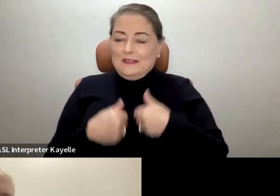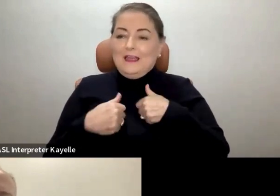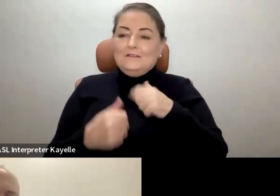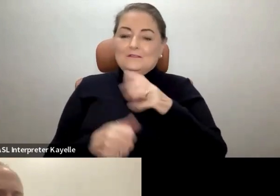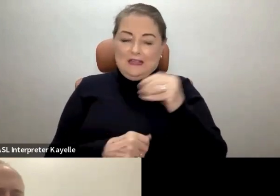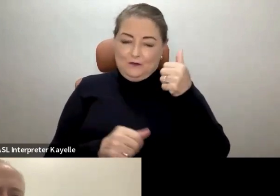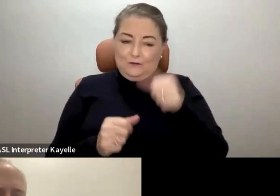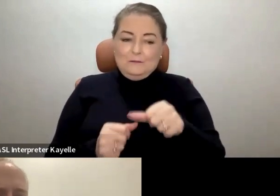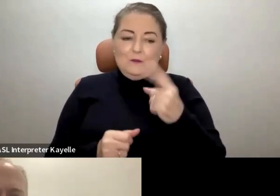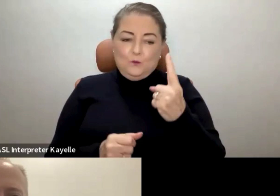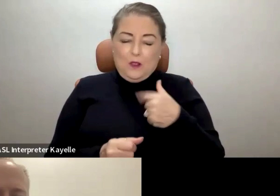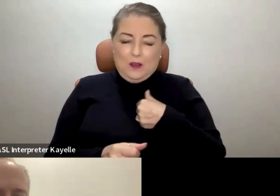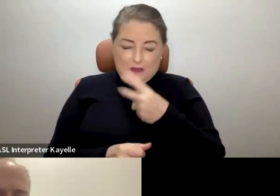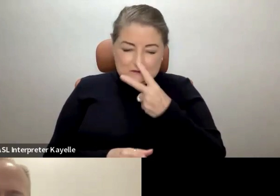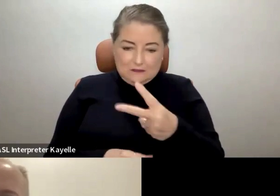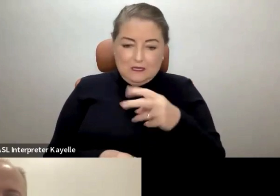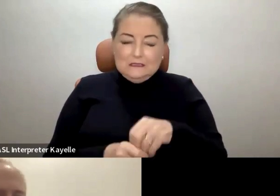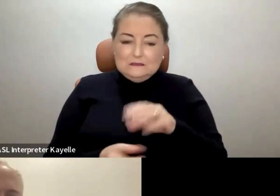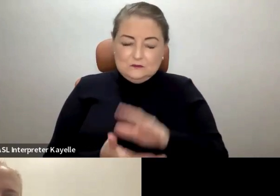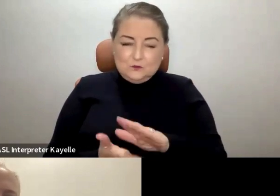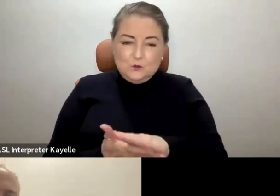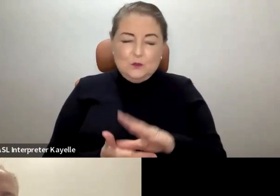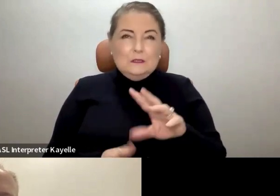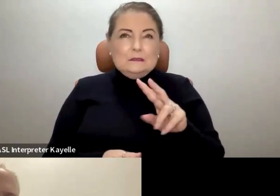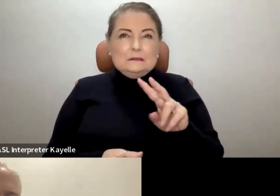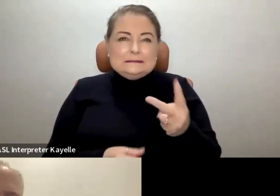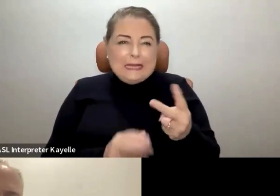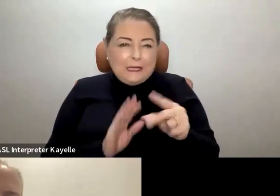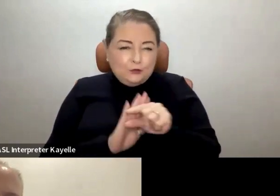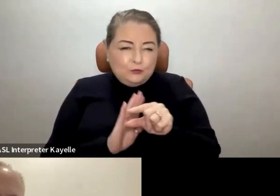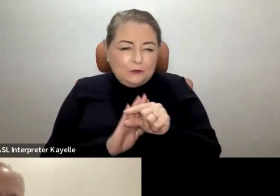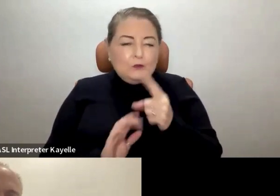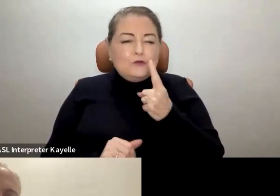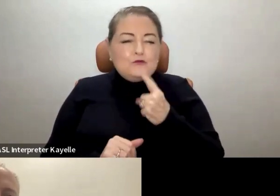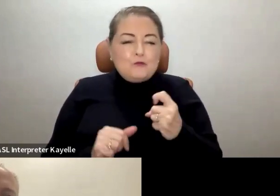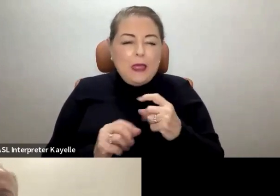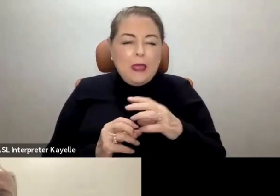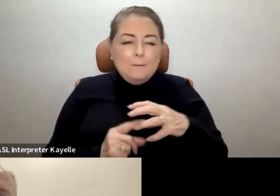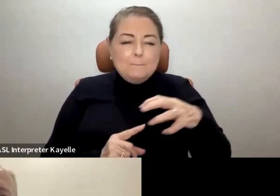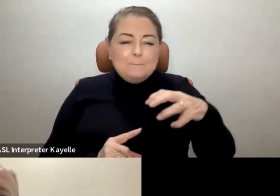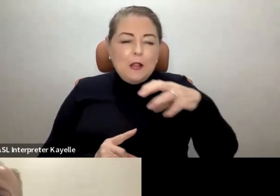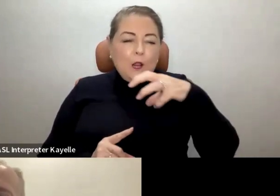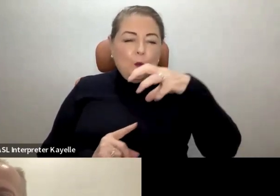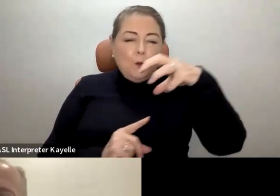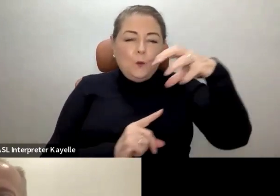film that I saw in school, in second grade, the red balloon changed my life, I don't know how many of you have seen the